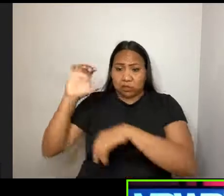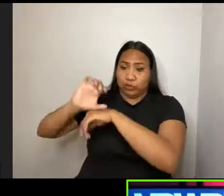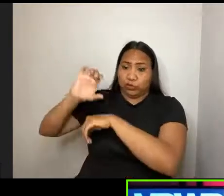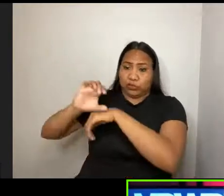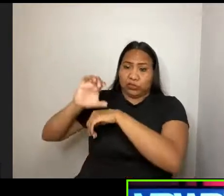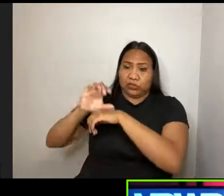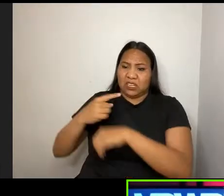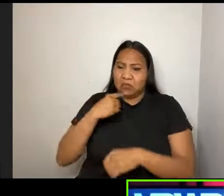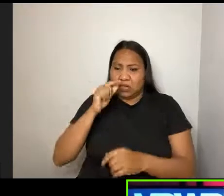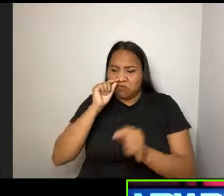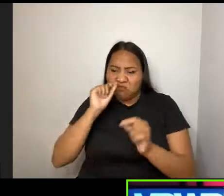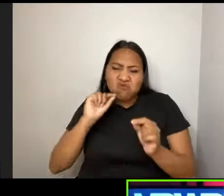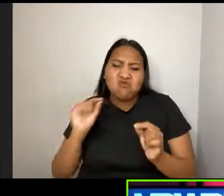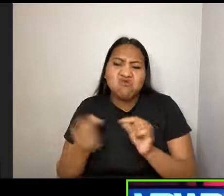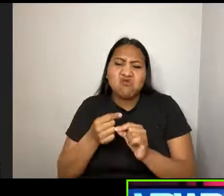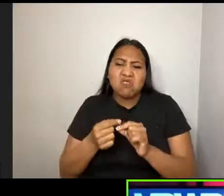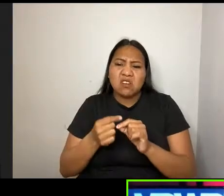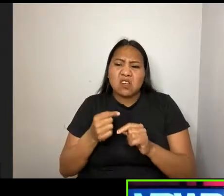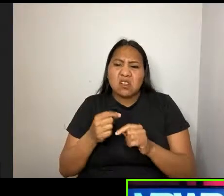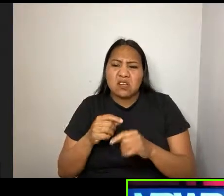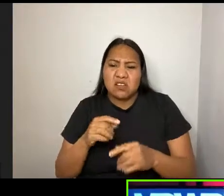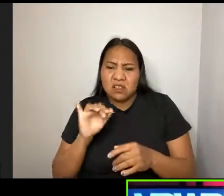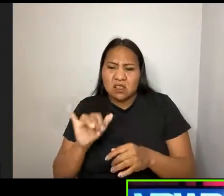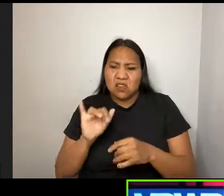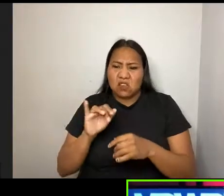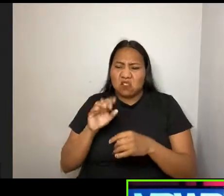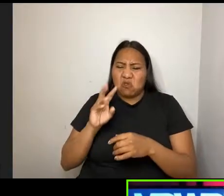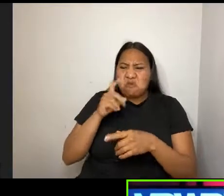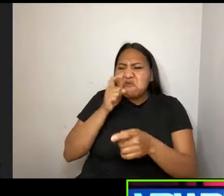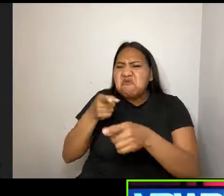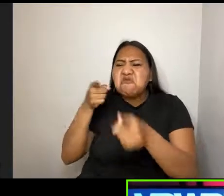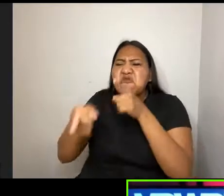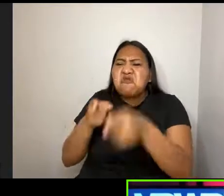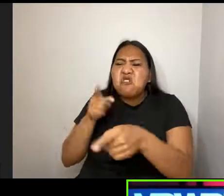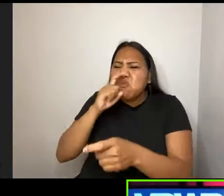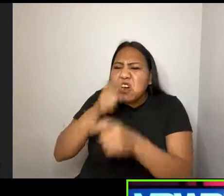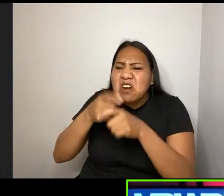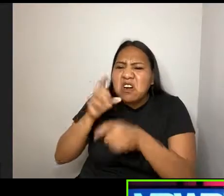That was their own, you know, they were the ones that deemed it witchcraft just because it wasn't